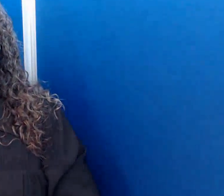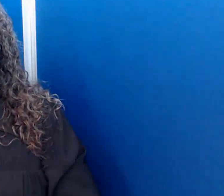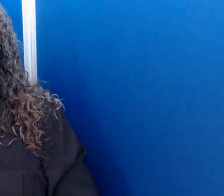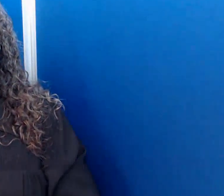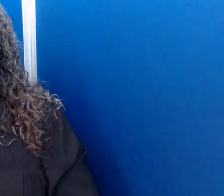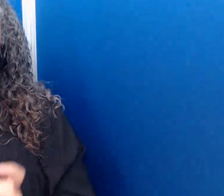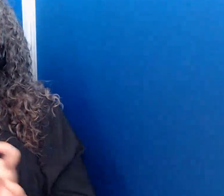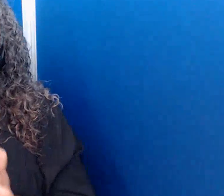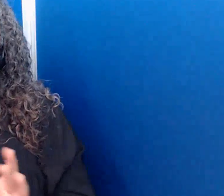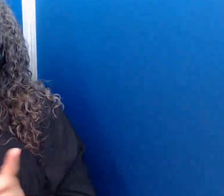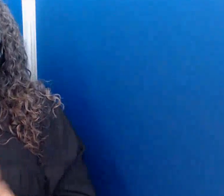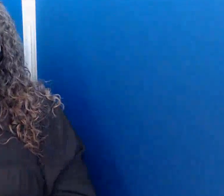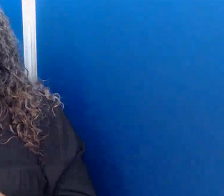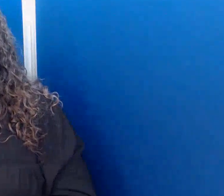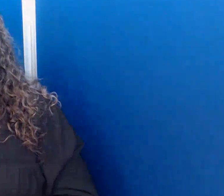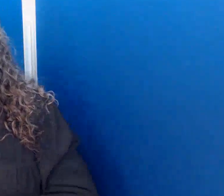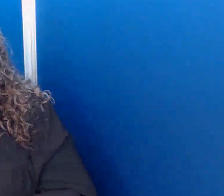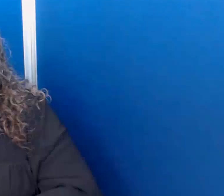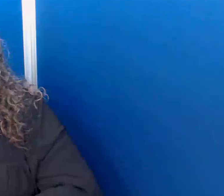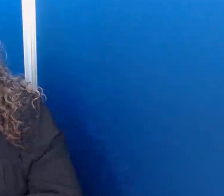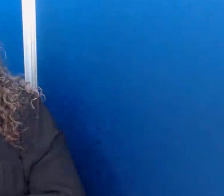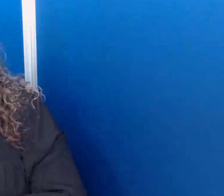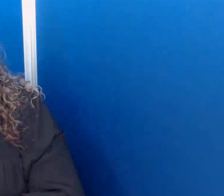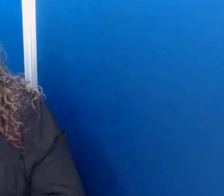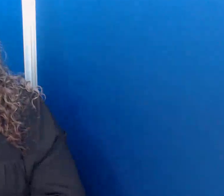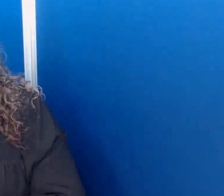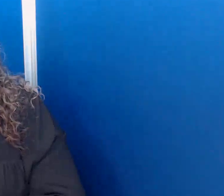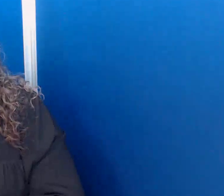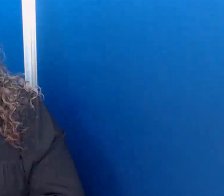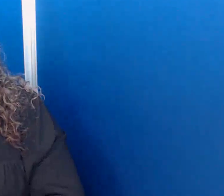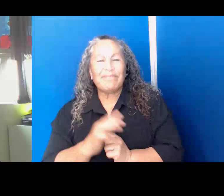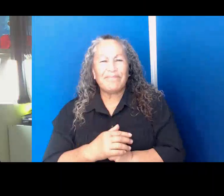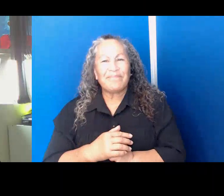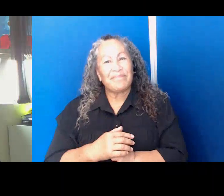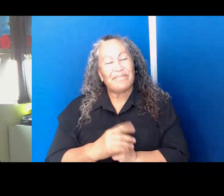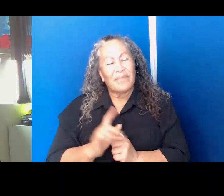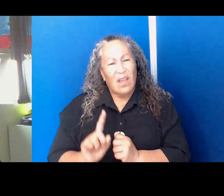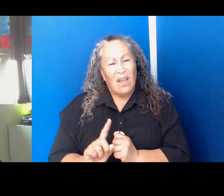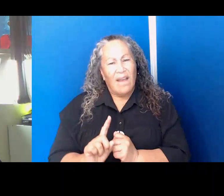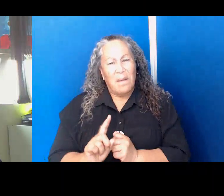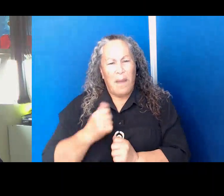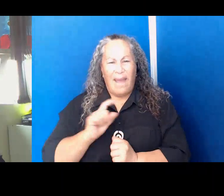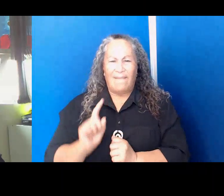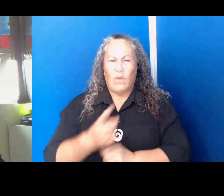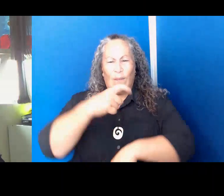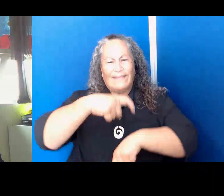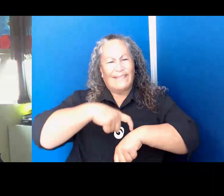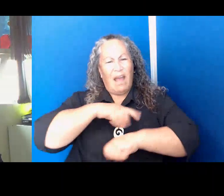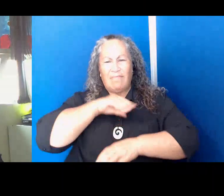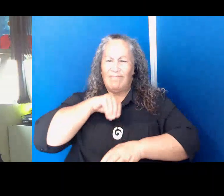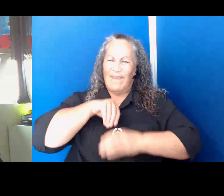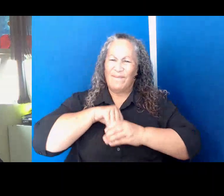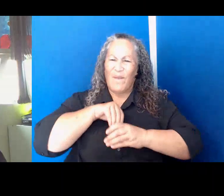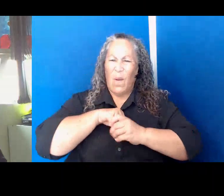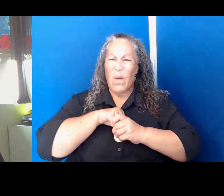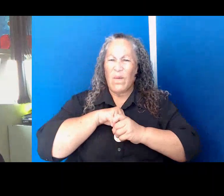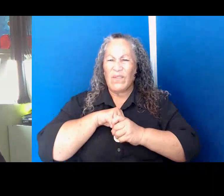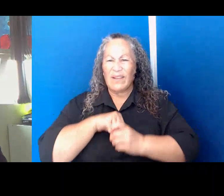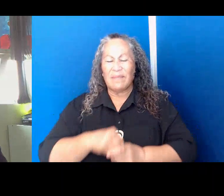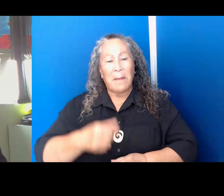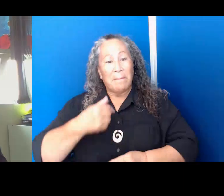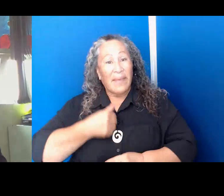a Kaiarahi in peer support, so this is my first time being in this sector. I actually come from